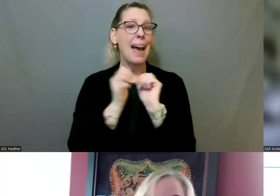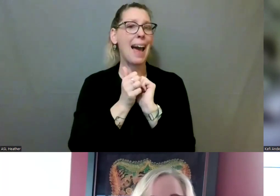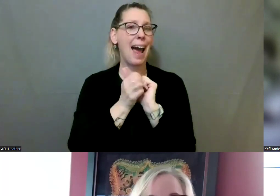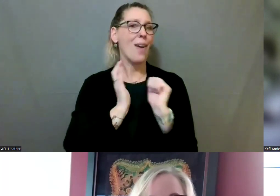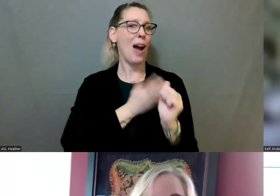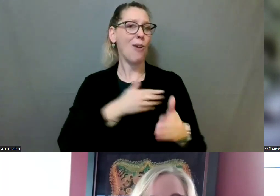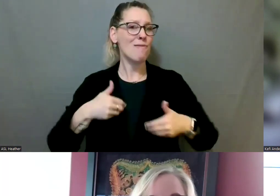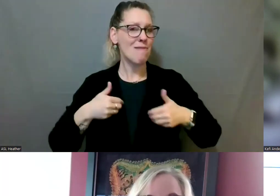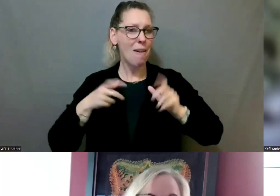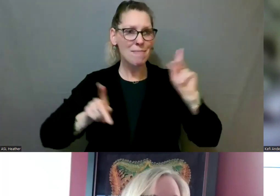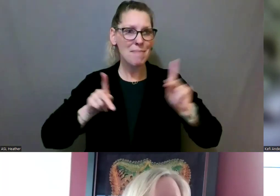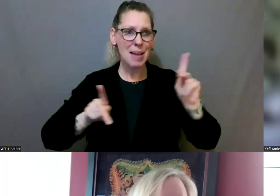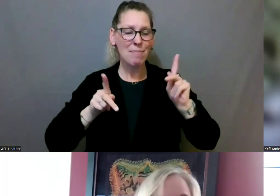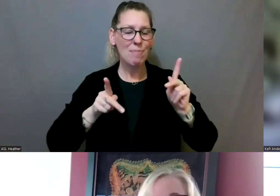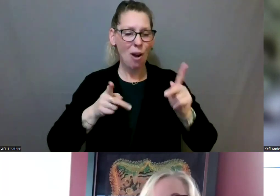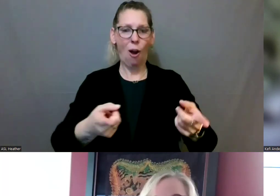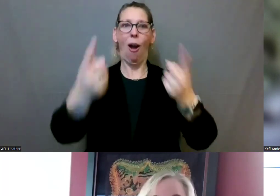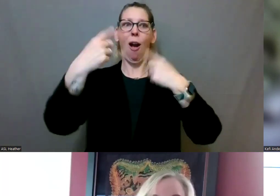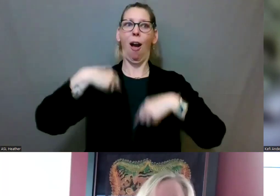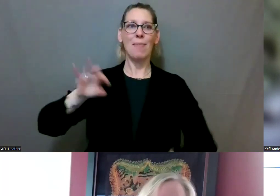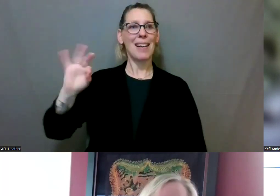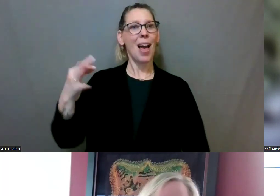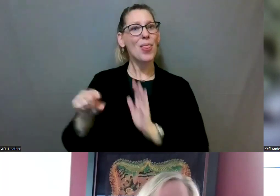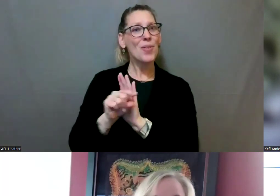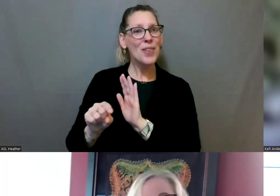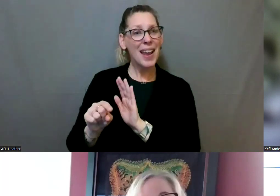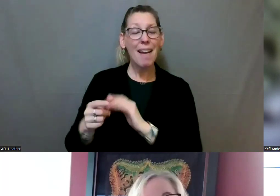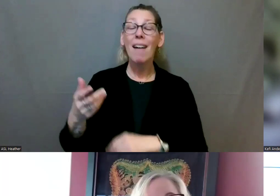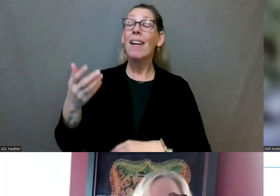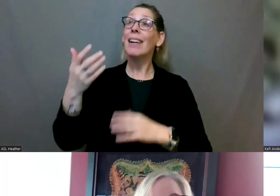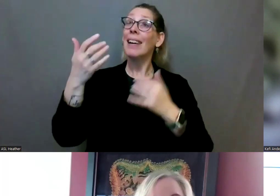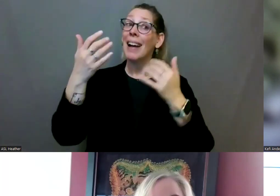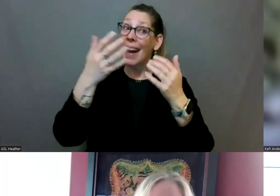are coming into us, and then finally, of course in most cases, they're leaving a